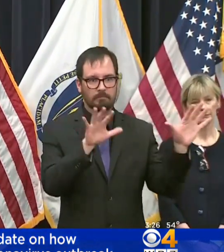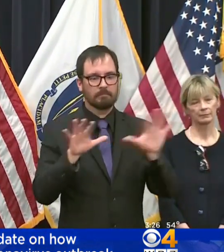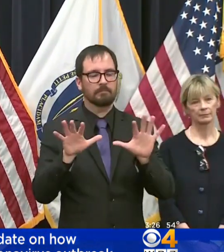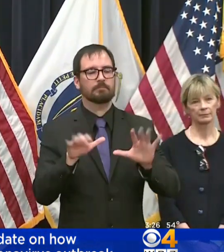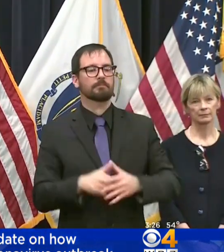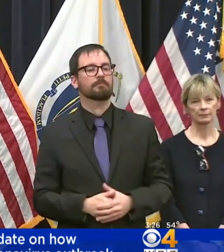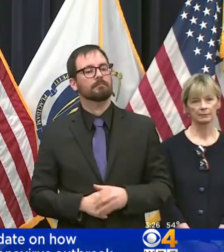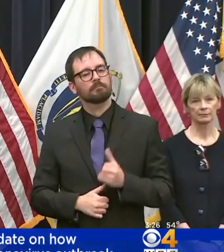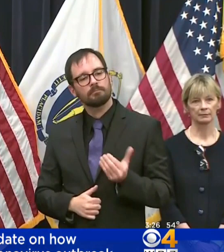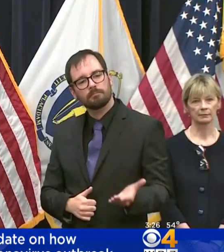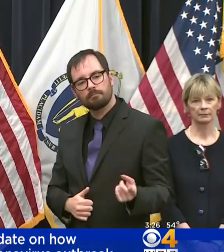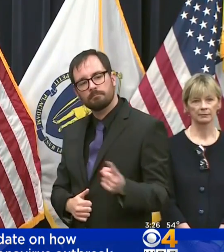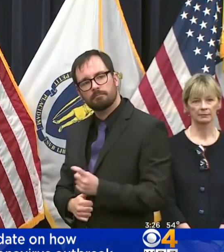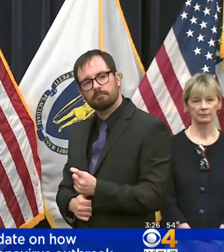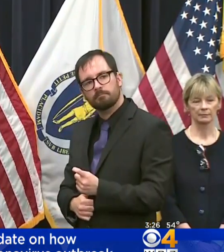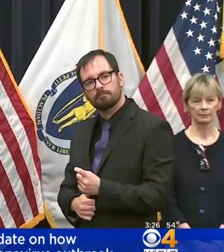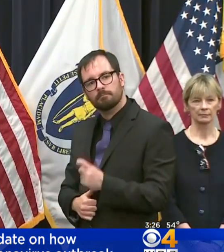IT IS AN ISSUE EVERYWHERE.